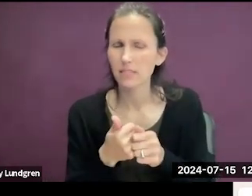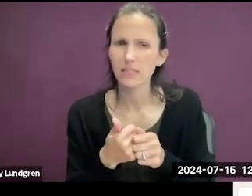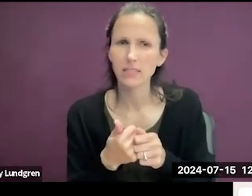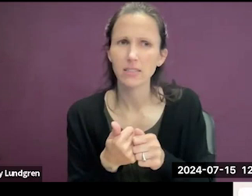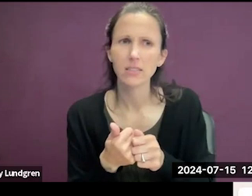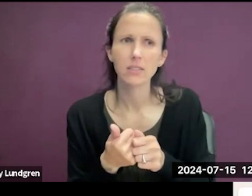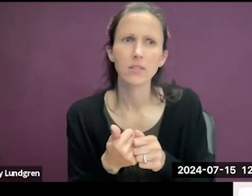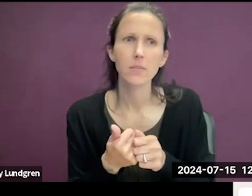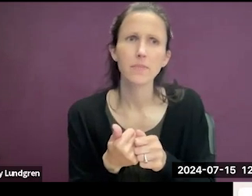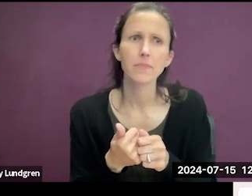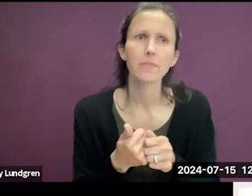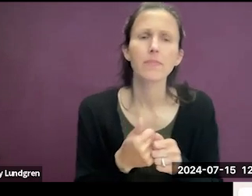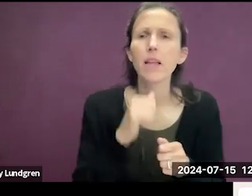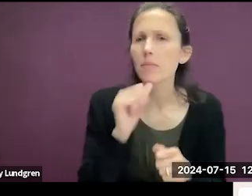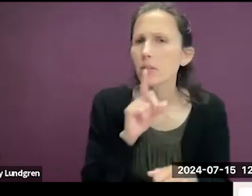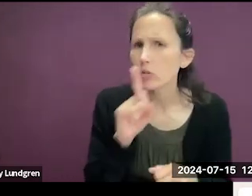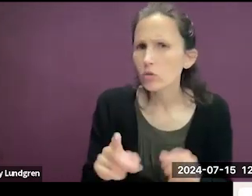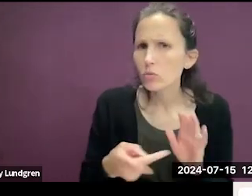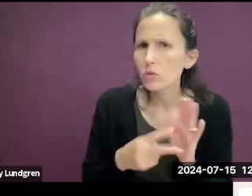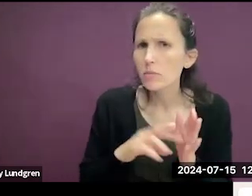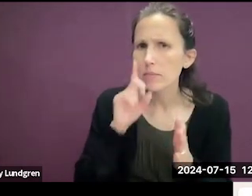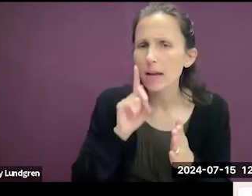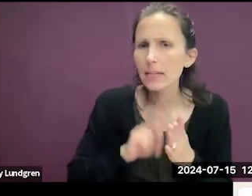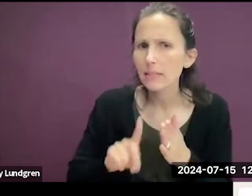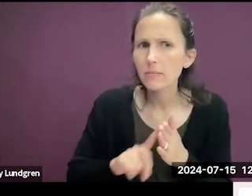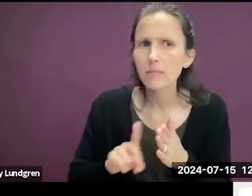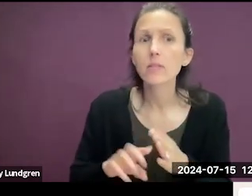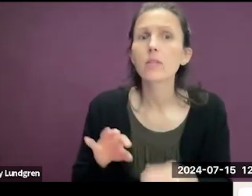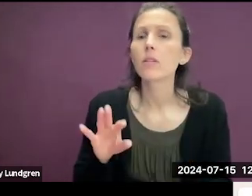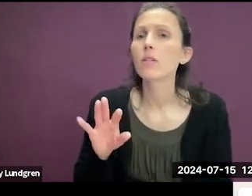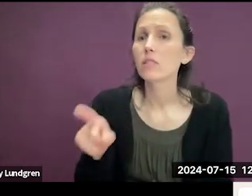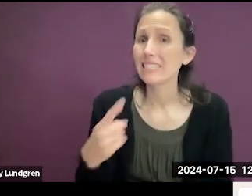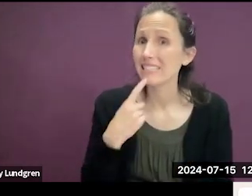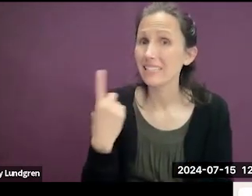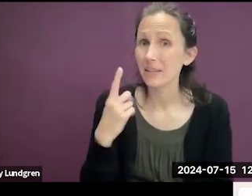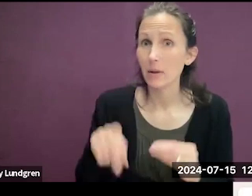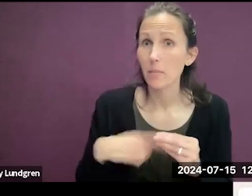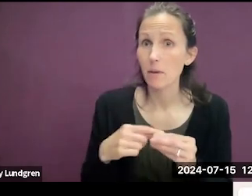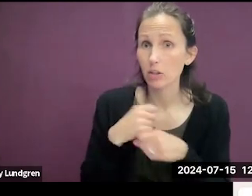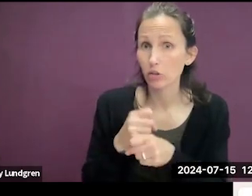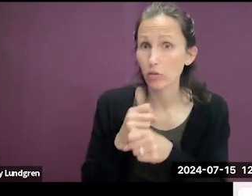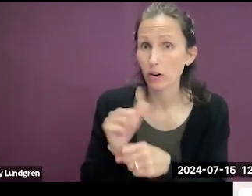I'm not sure what you mean by inspection. Is it saying something about the generated alt-text?